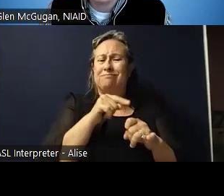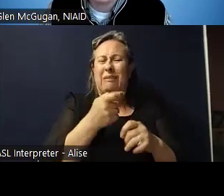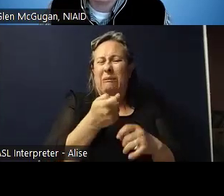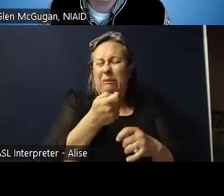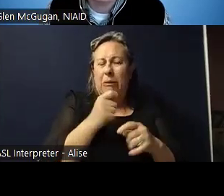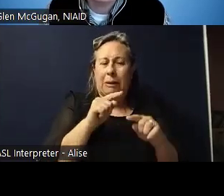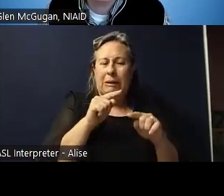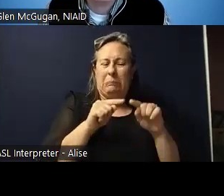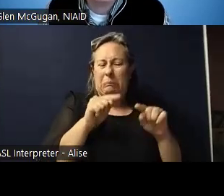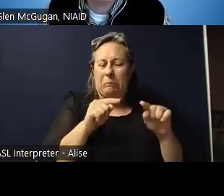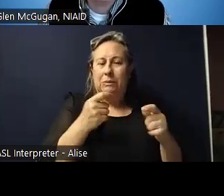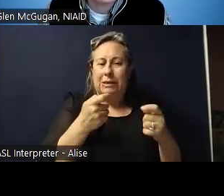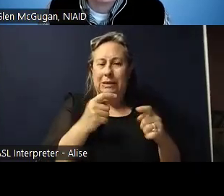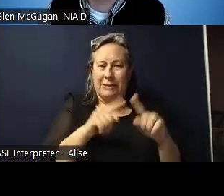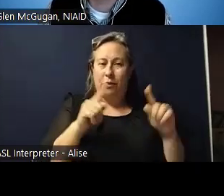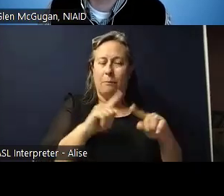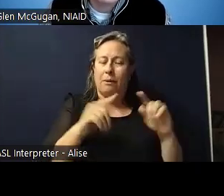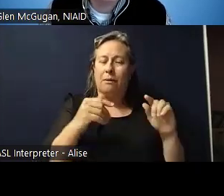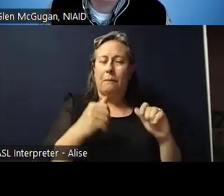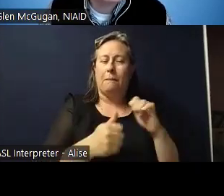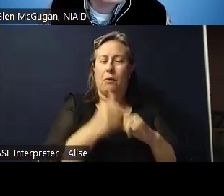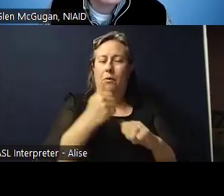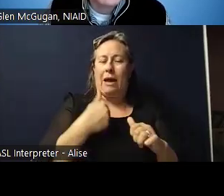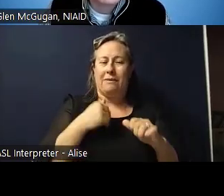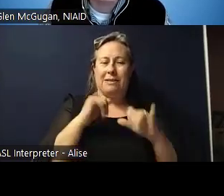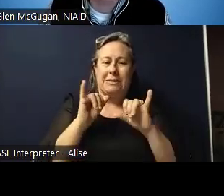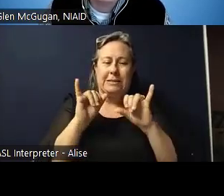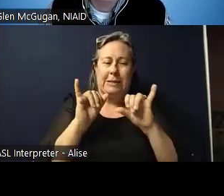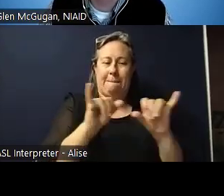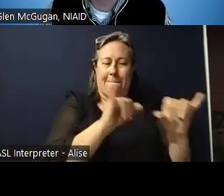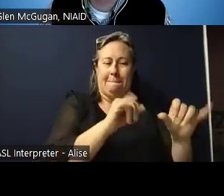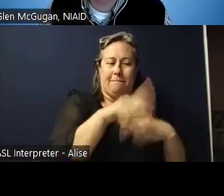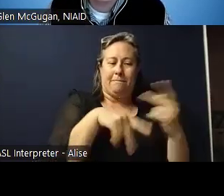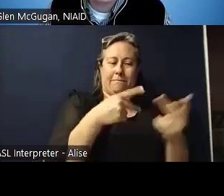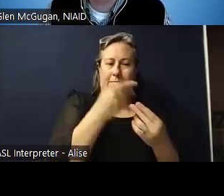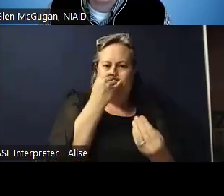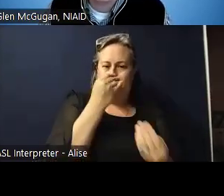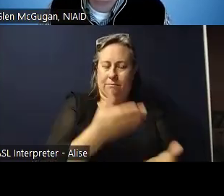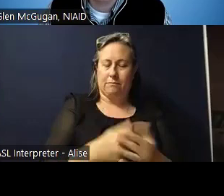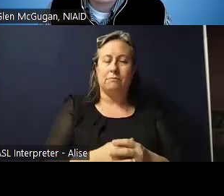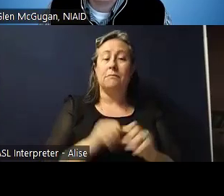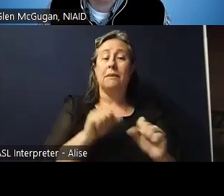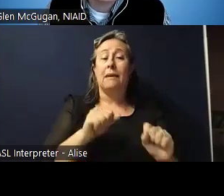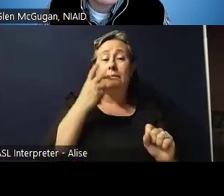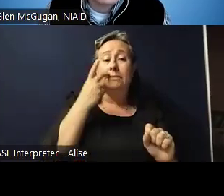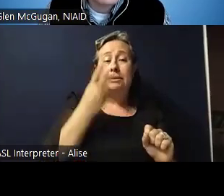but they'll contain some of the same types of information, and so you'll be able to see the types of research